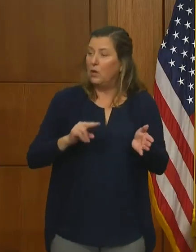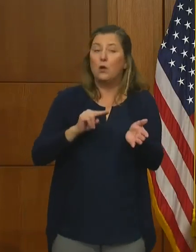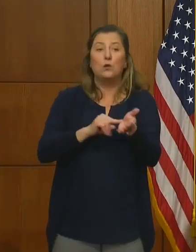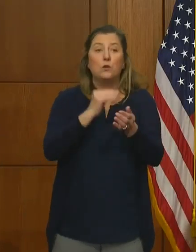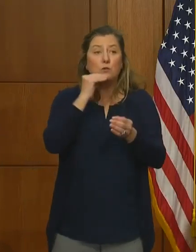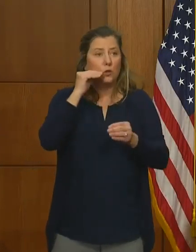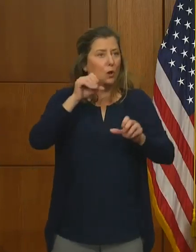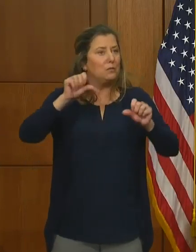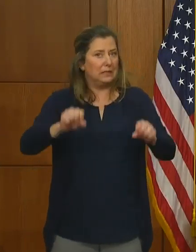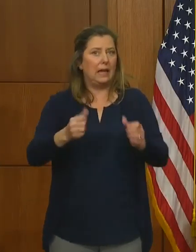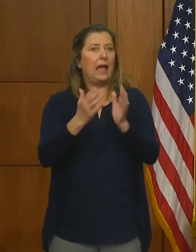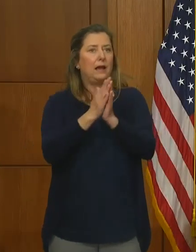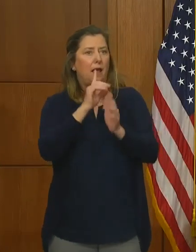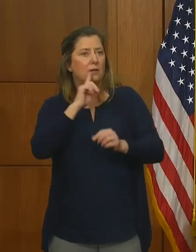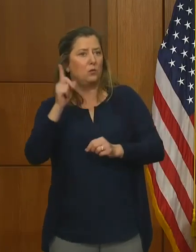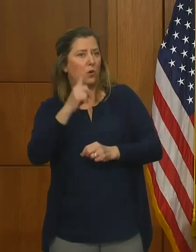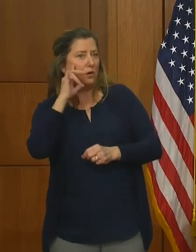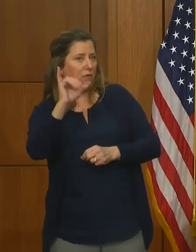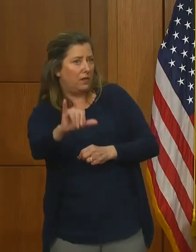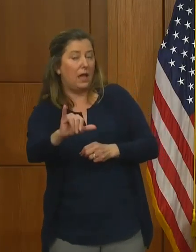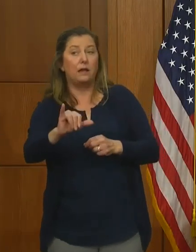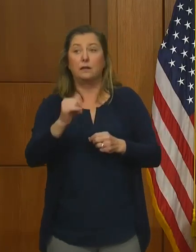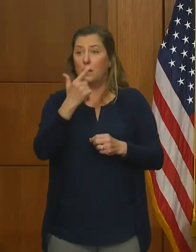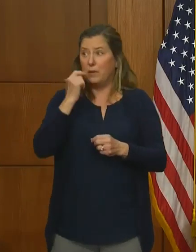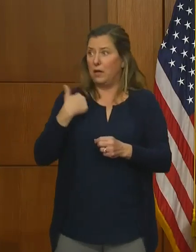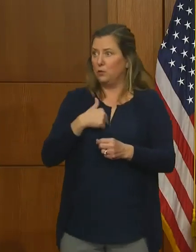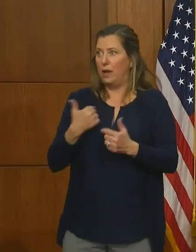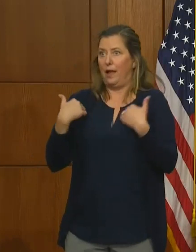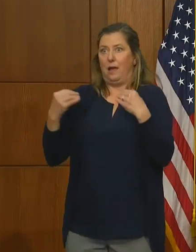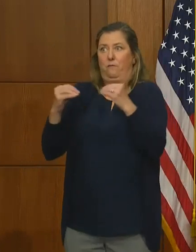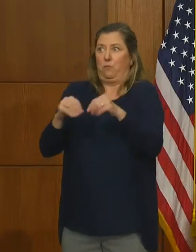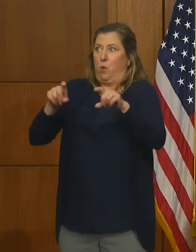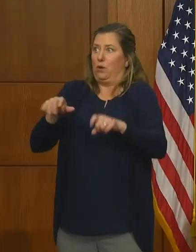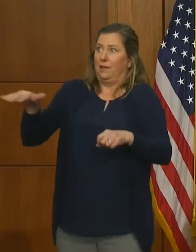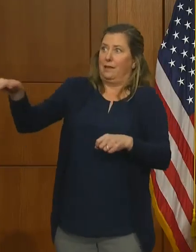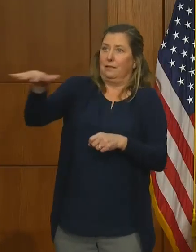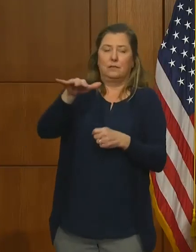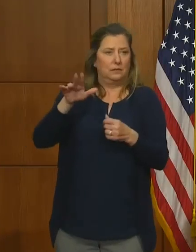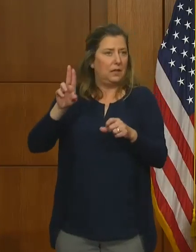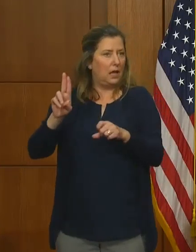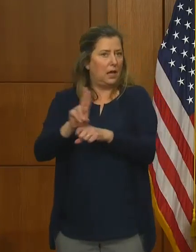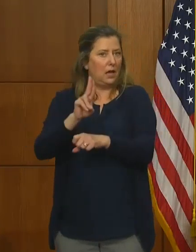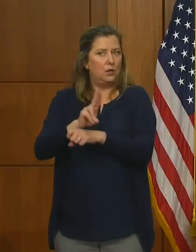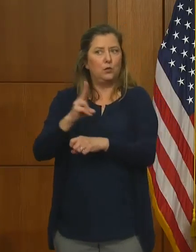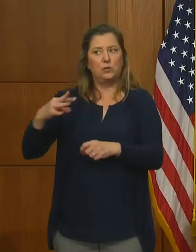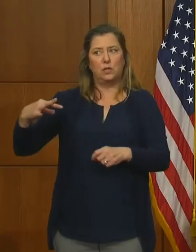THAT. NURSING HOMES CAN ORDER THAT AND AGAIN THANKS TO OUR